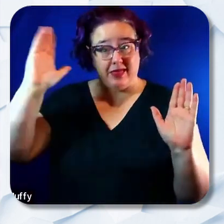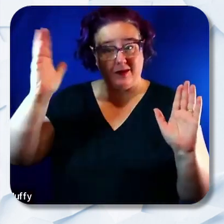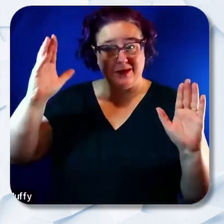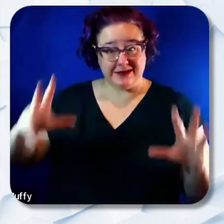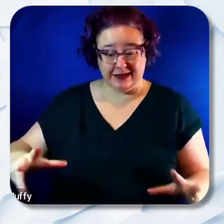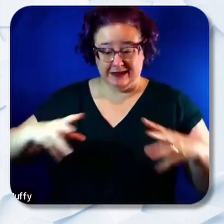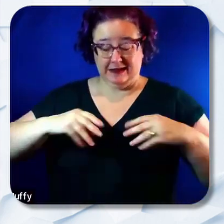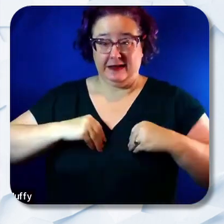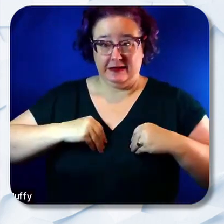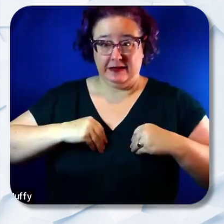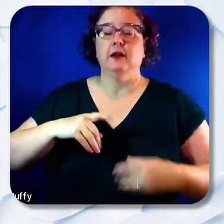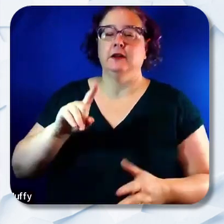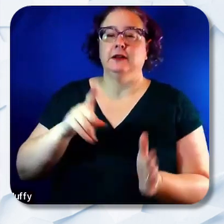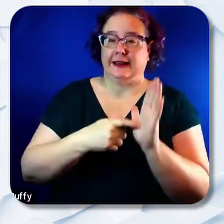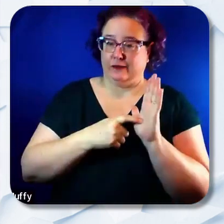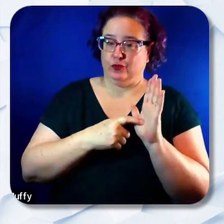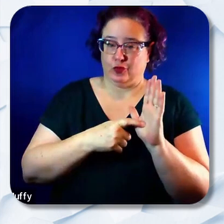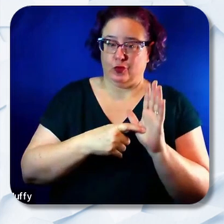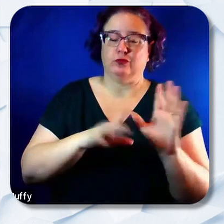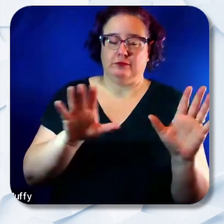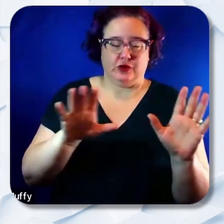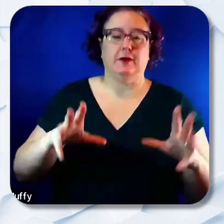must show the presentation and adoption of the plan.